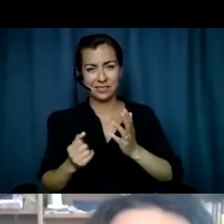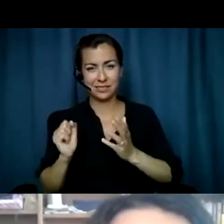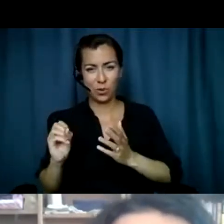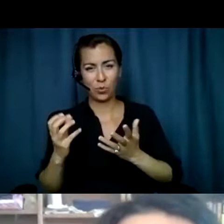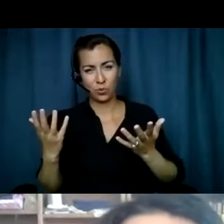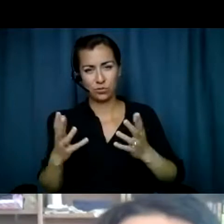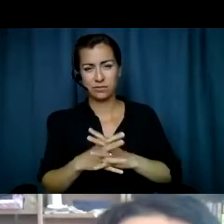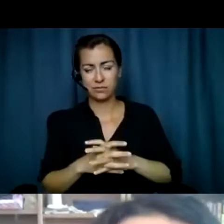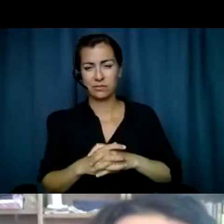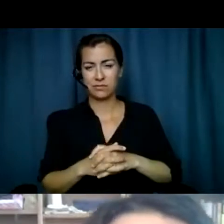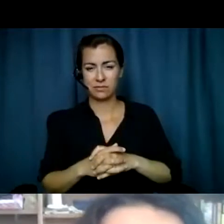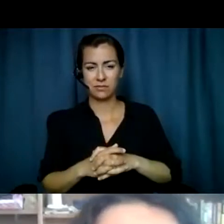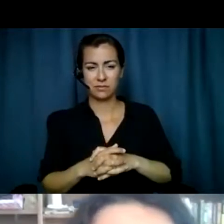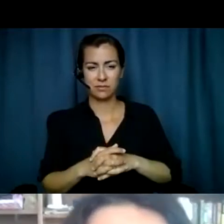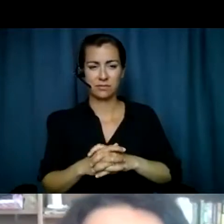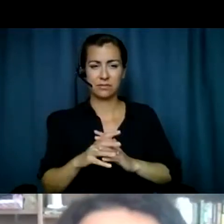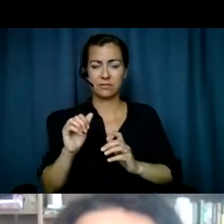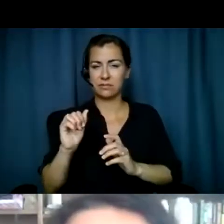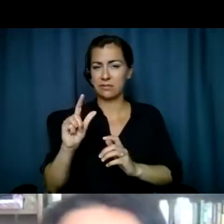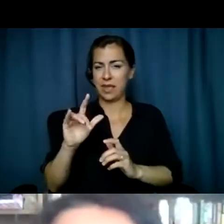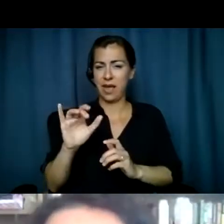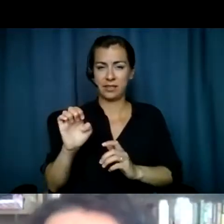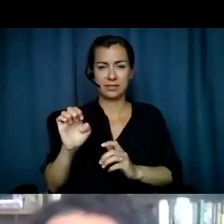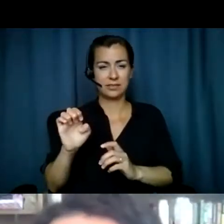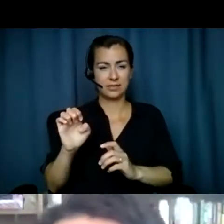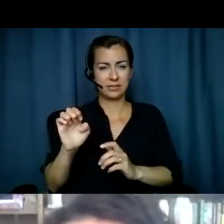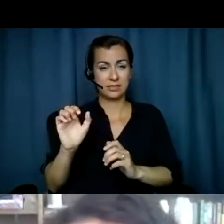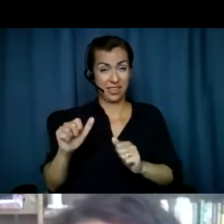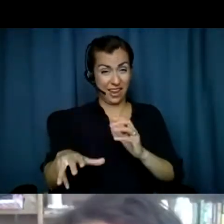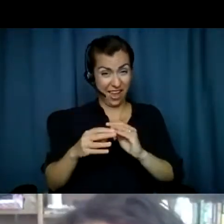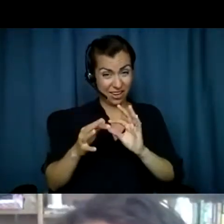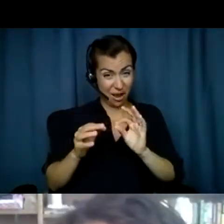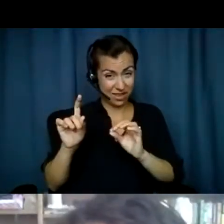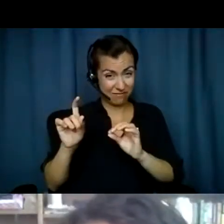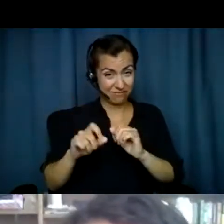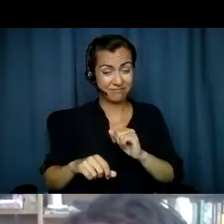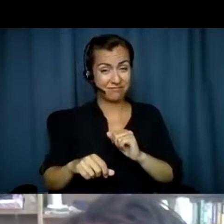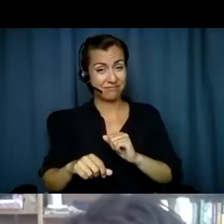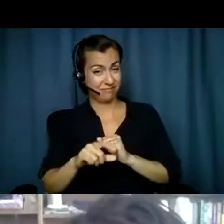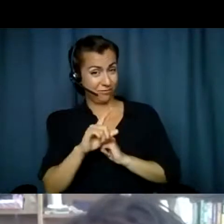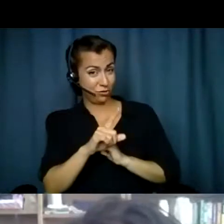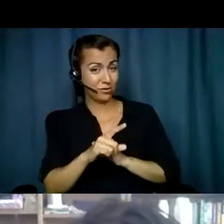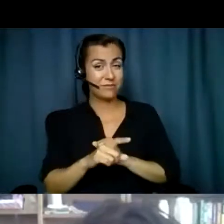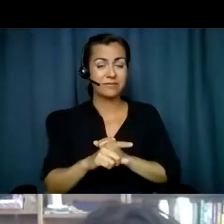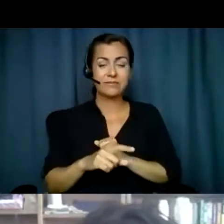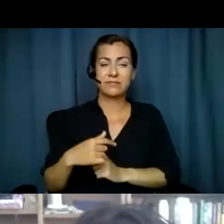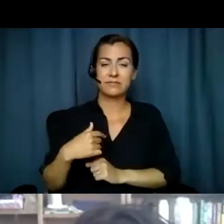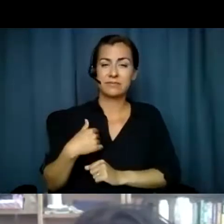to do that work together. Thank you Alice, I definitely agree.